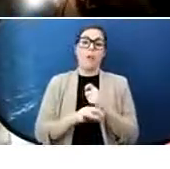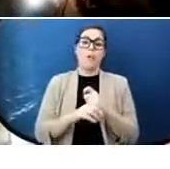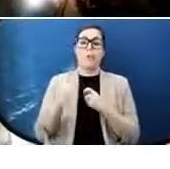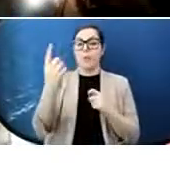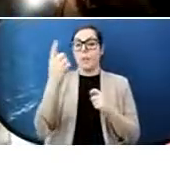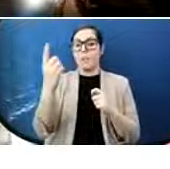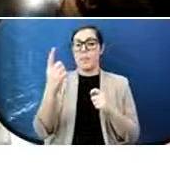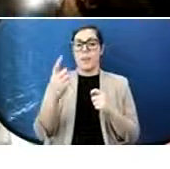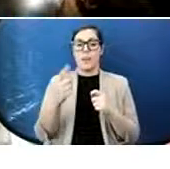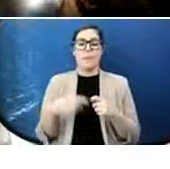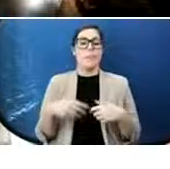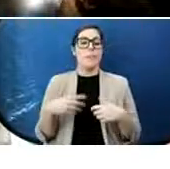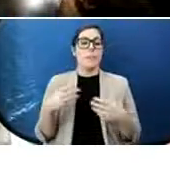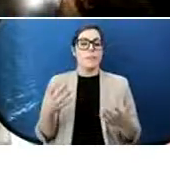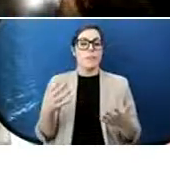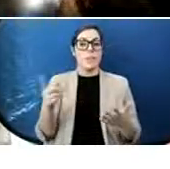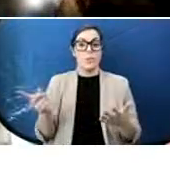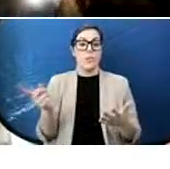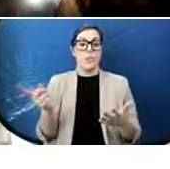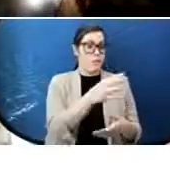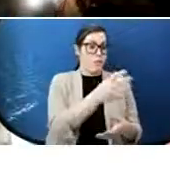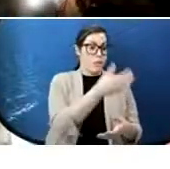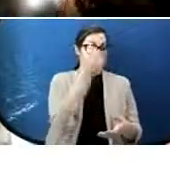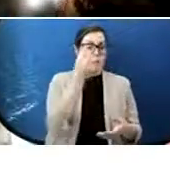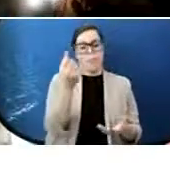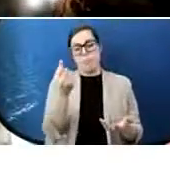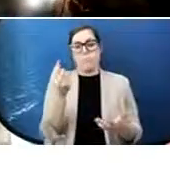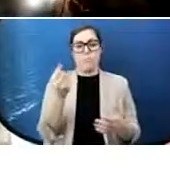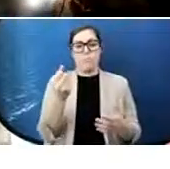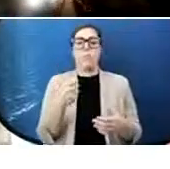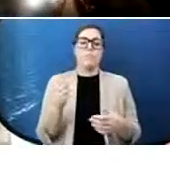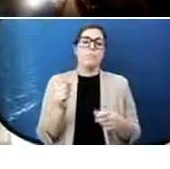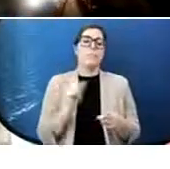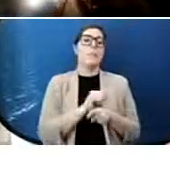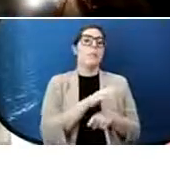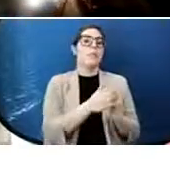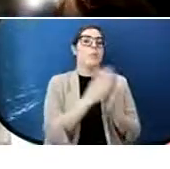so if you want, you can also submit a materials request with us and we'll be sending out materials